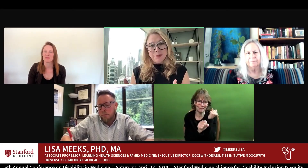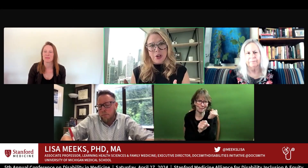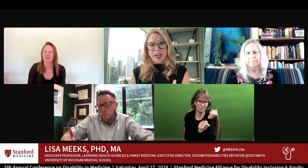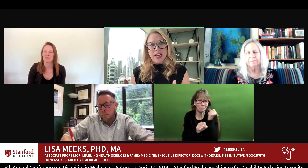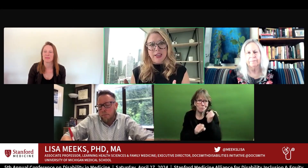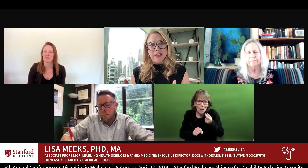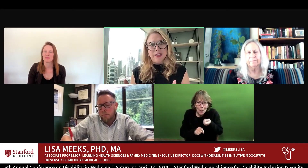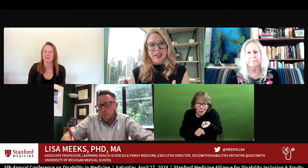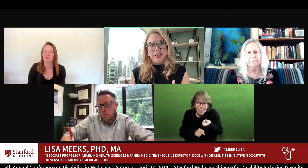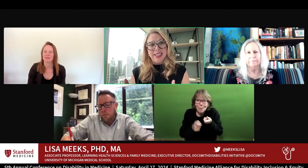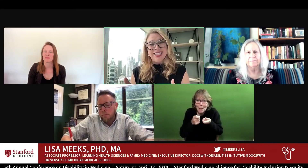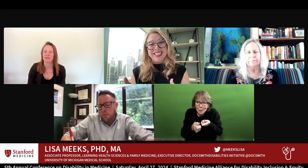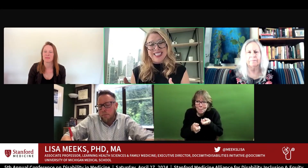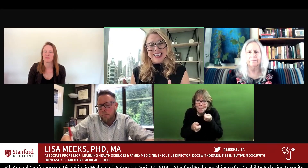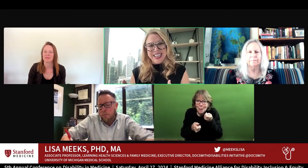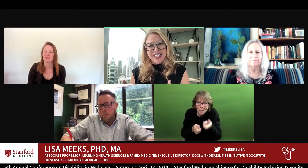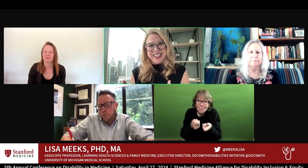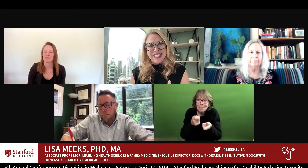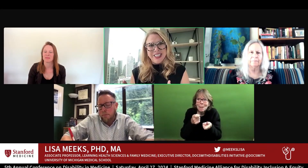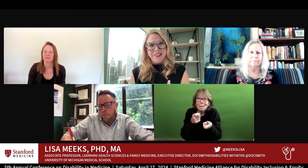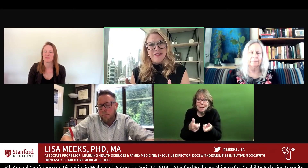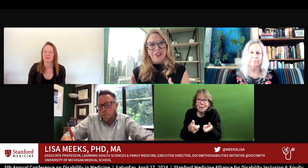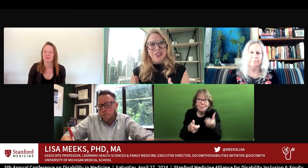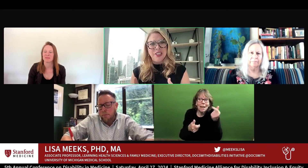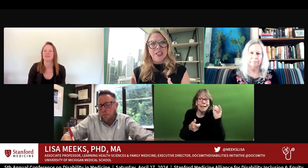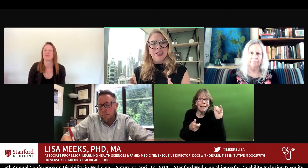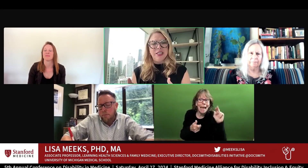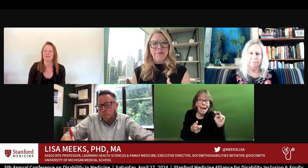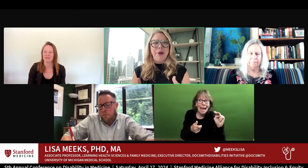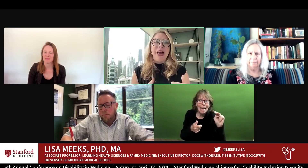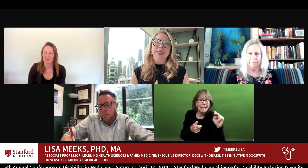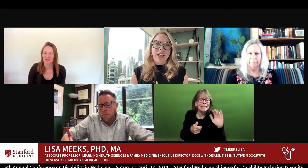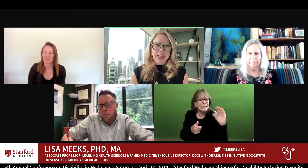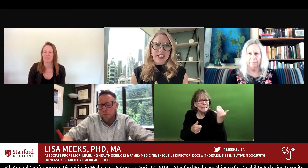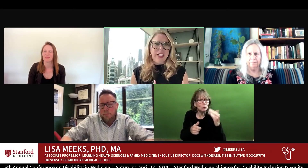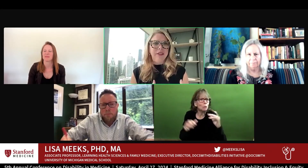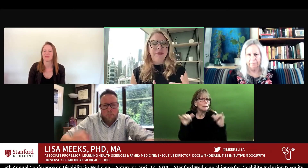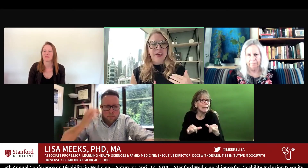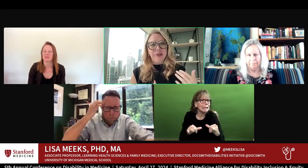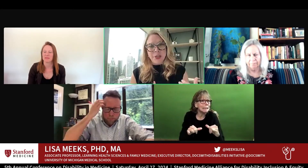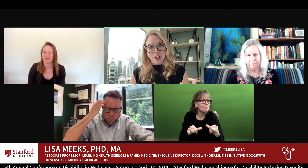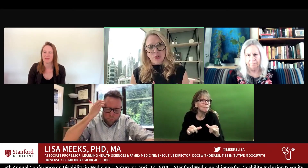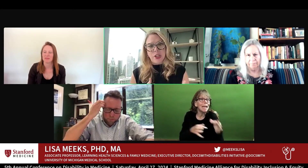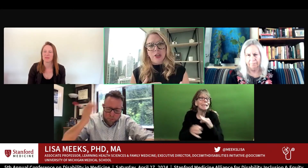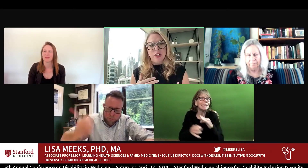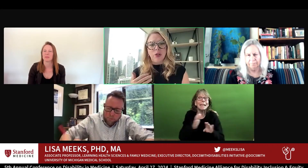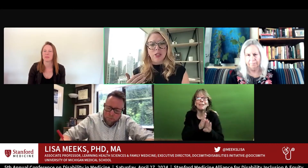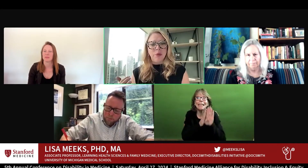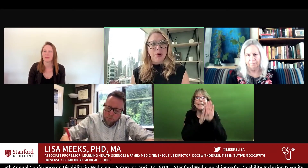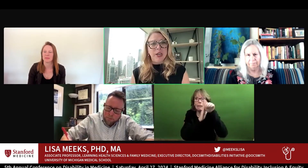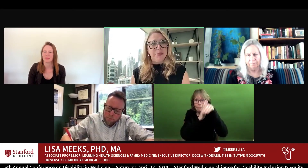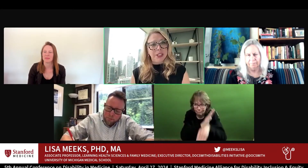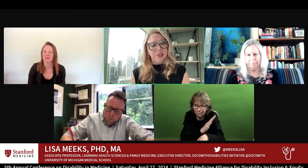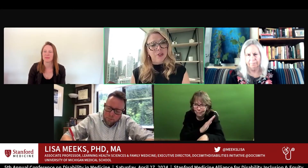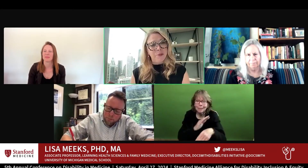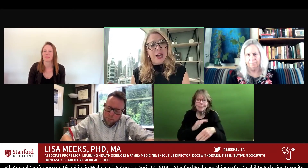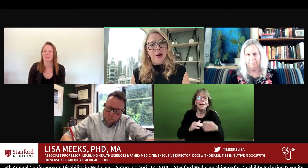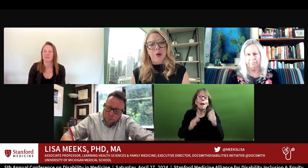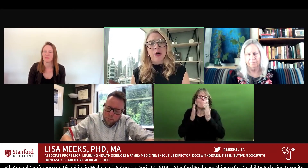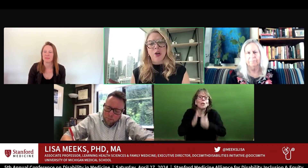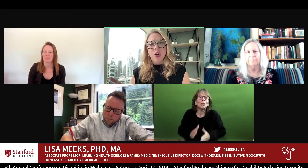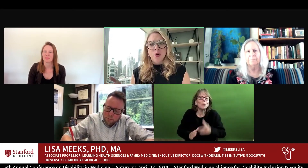small gains they stick. Versus backsliding if an administrator or someone in a position of power